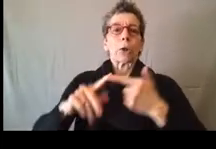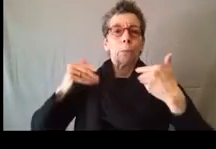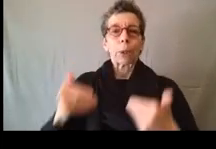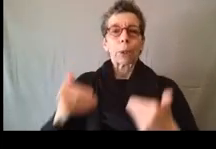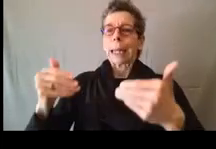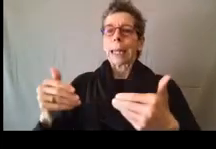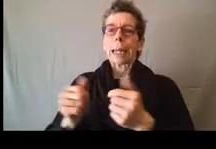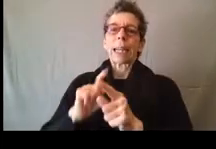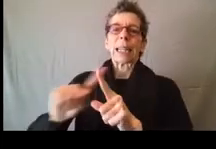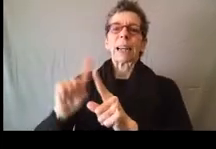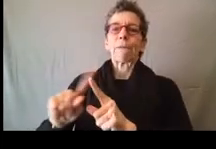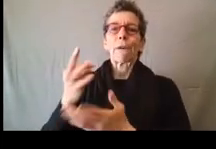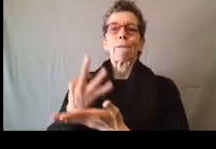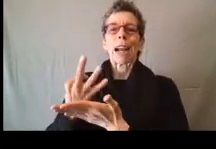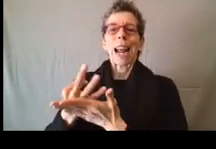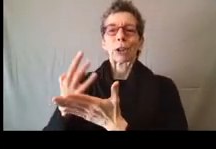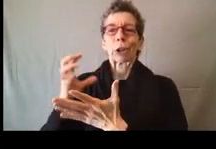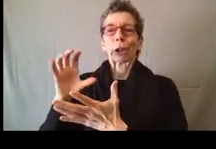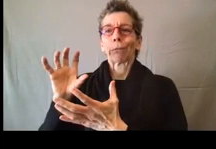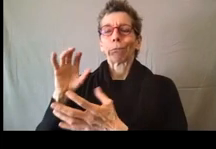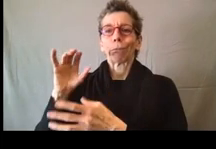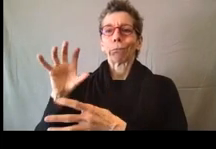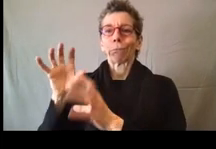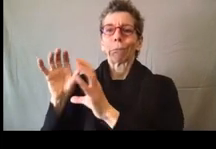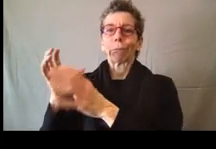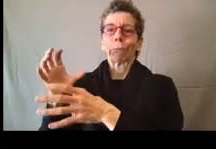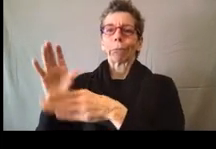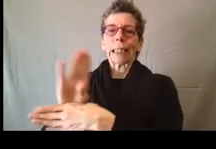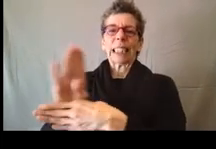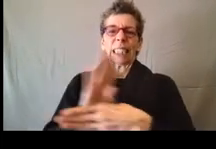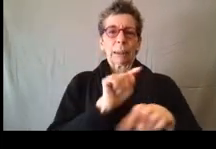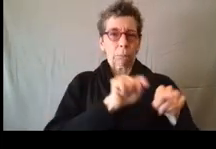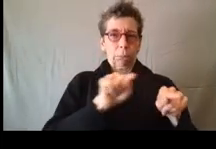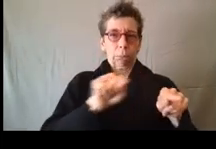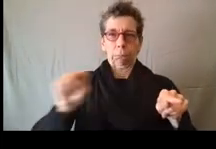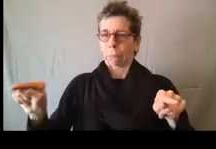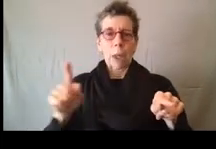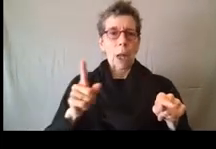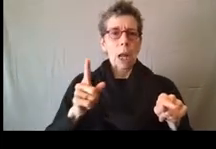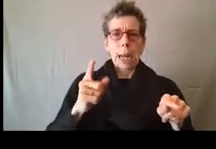financial institutions, and determining whether we could find information related to those